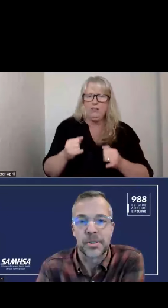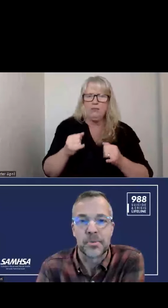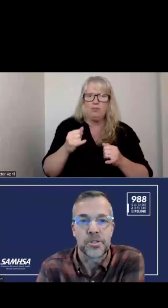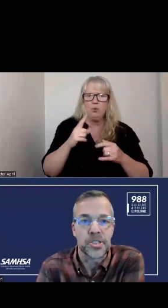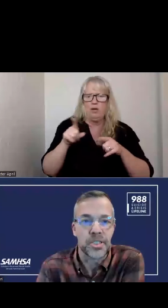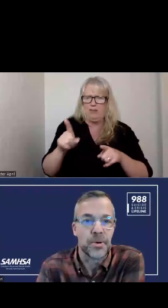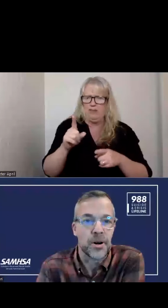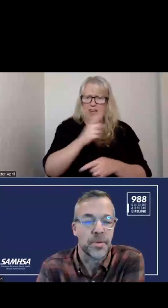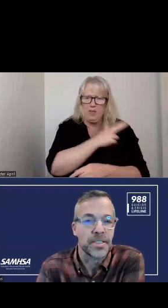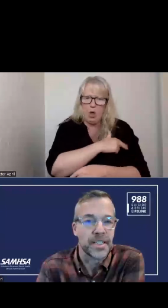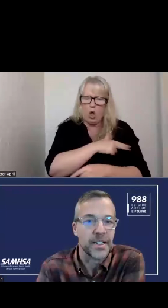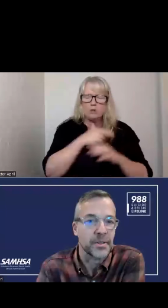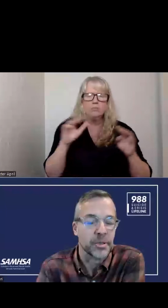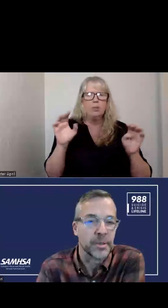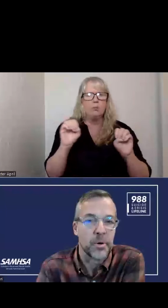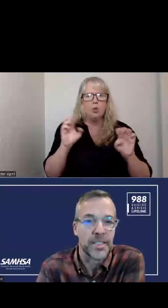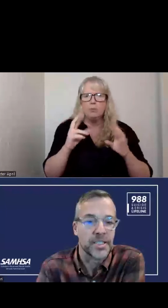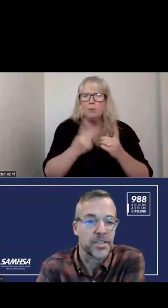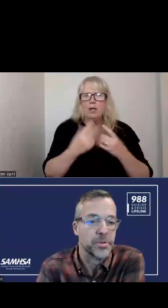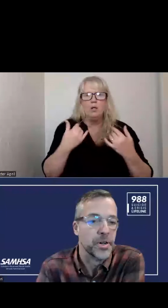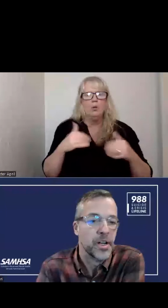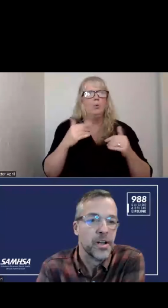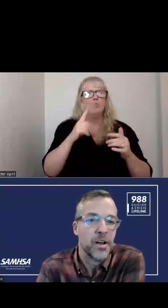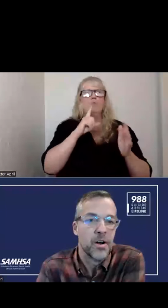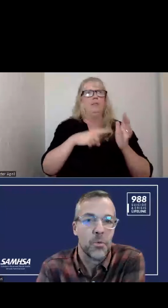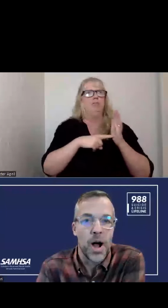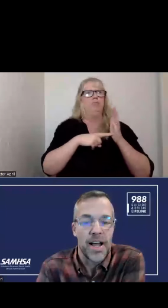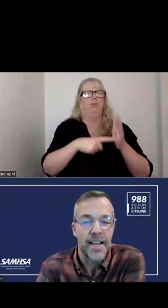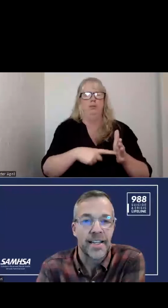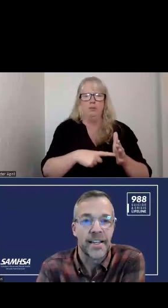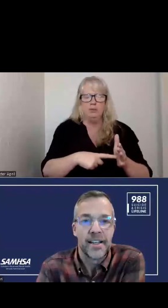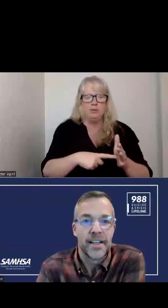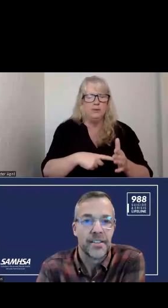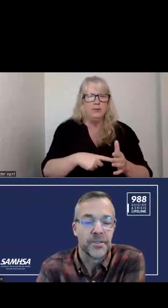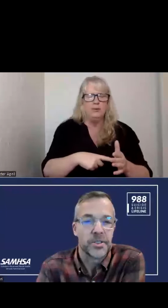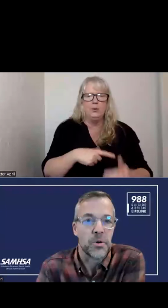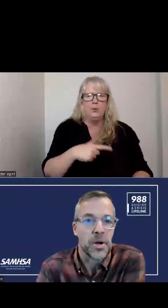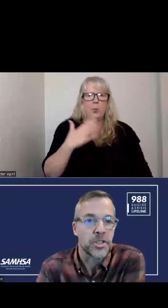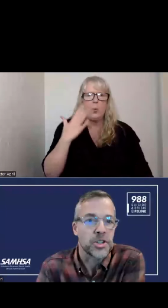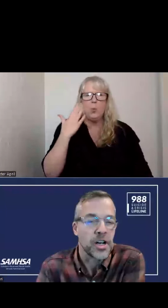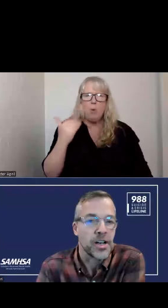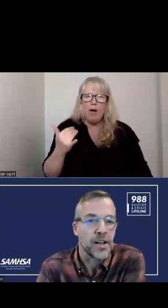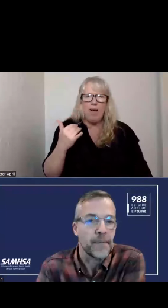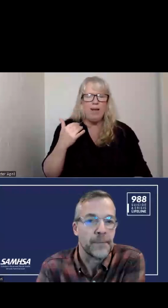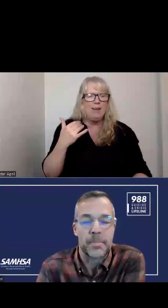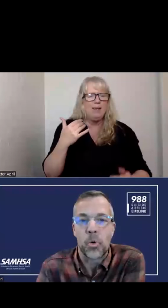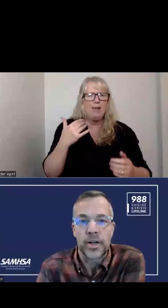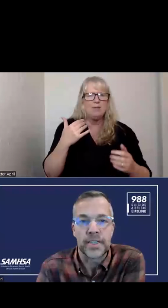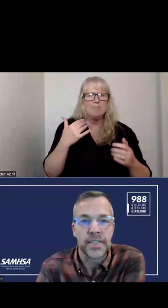EMERGENCY DEPARTMENTS REALLY POINTS TO WHY THERE IS SO MUCH IMPORTANCE